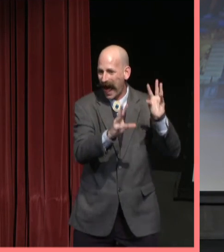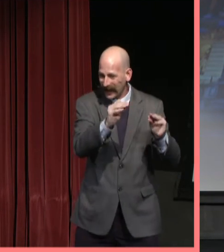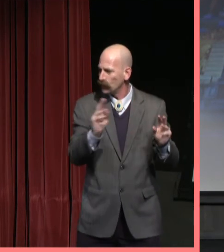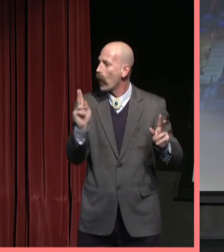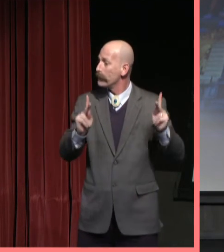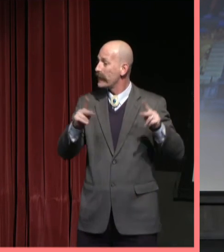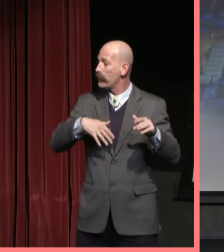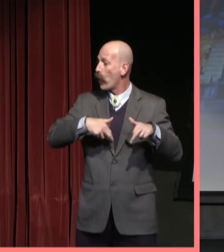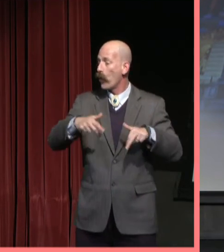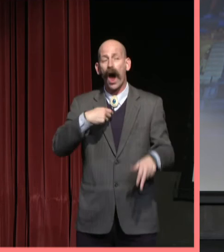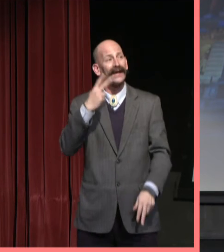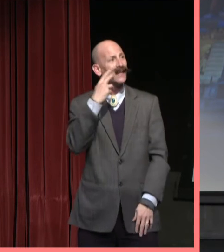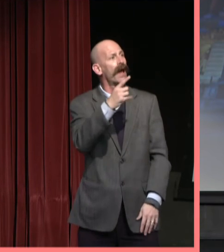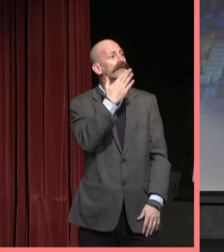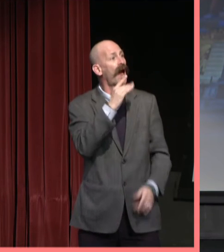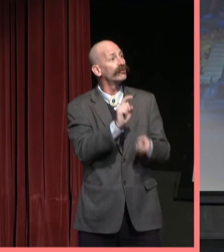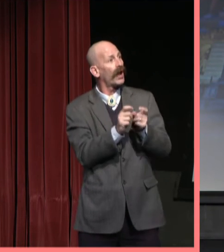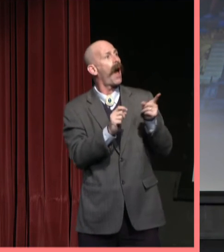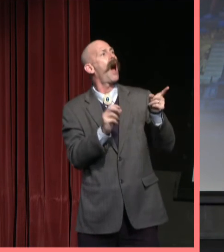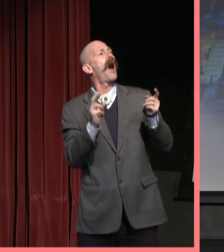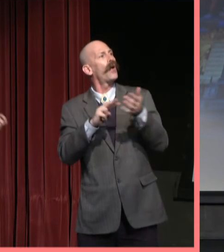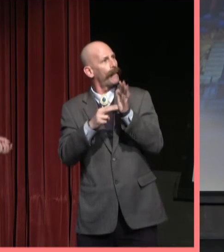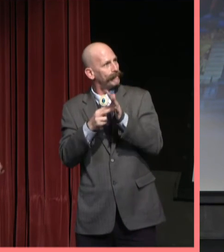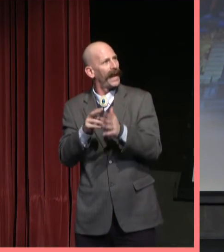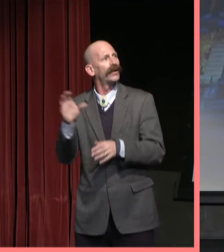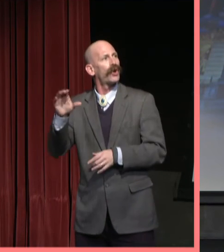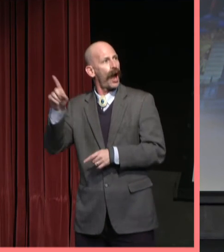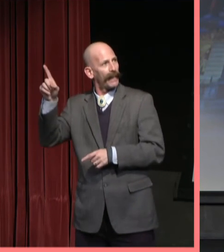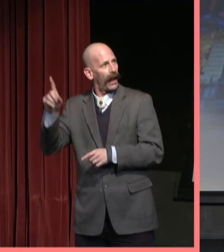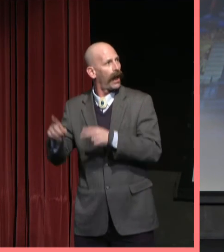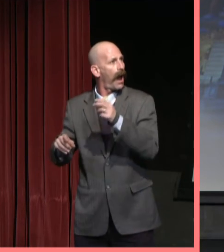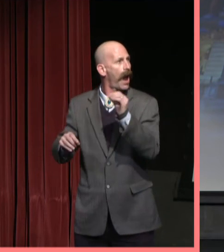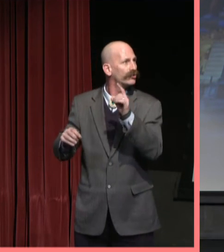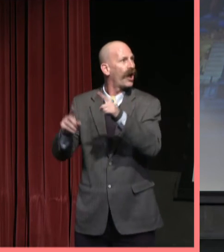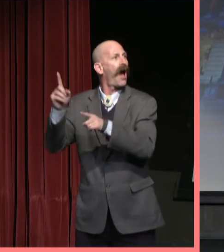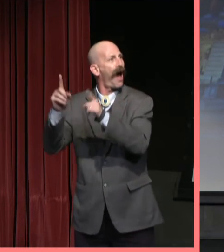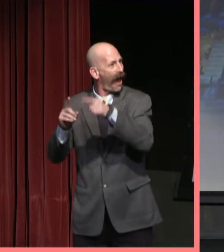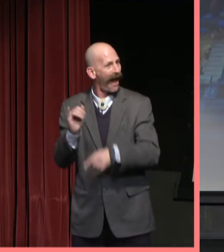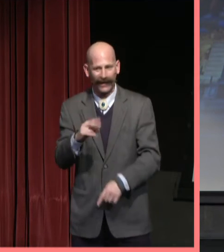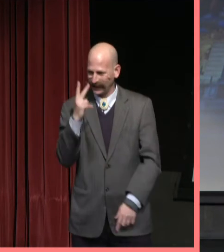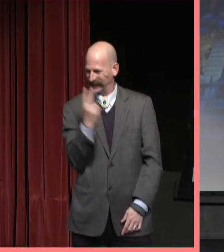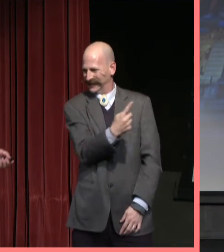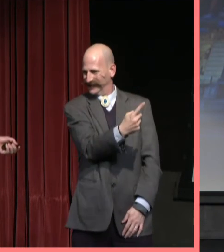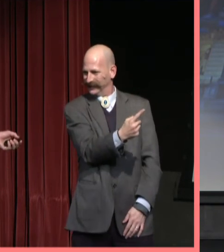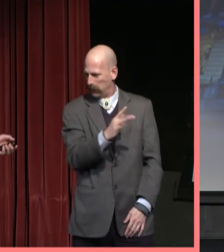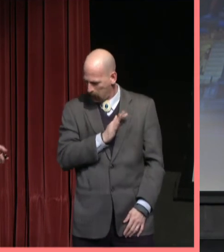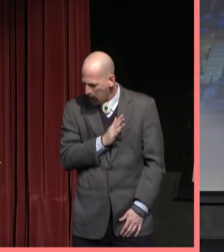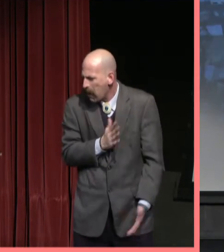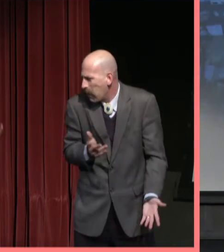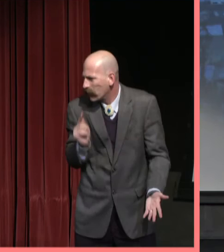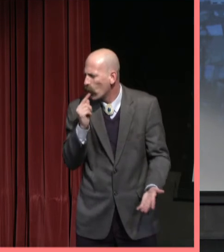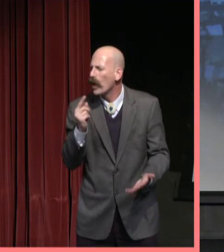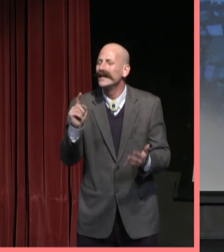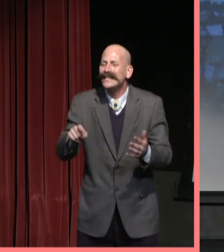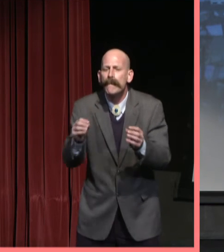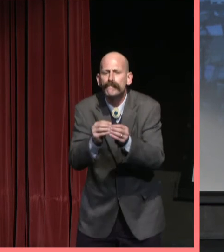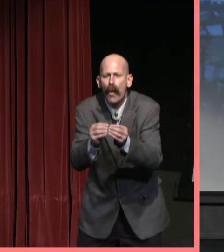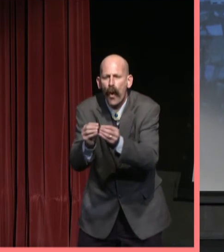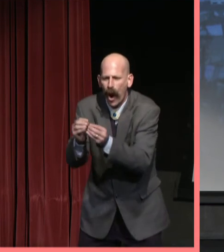with some colored lights and stuff like that. So we need more stuff like this. So what I would like to do next as a development